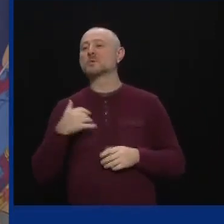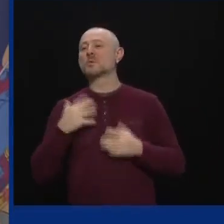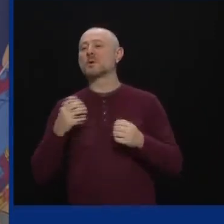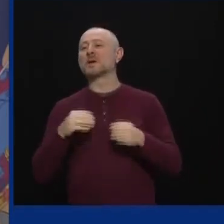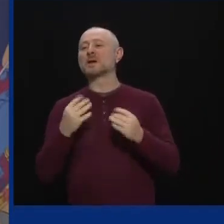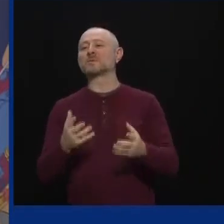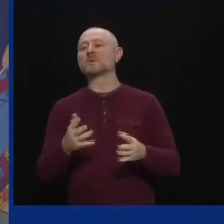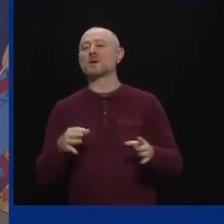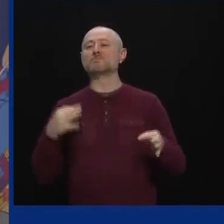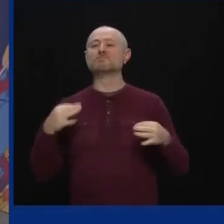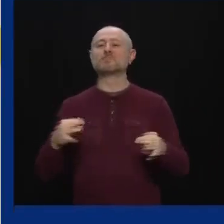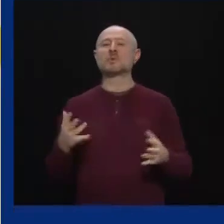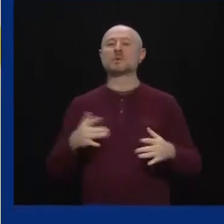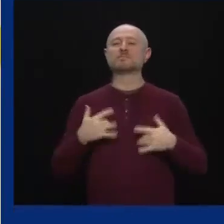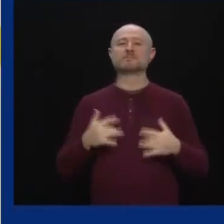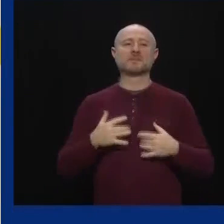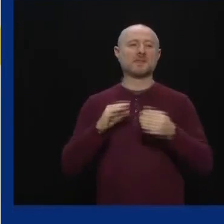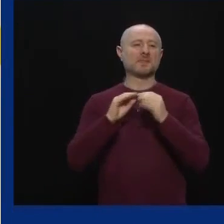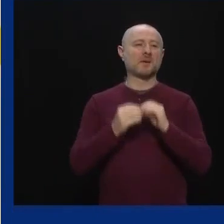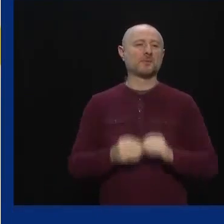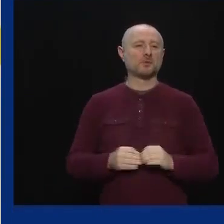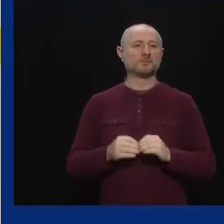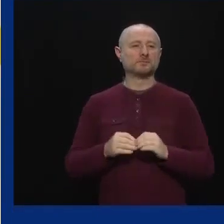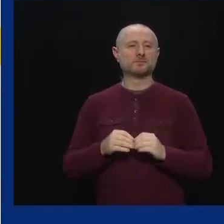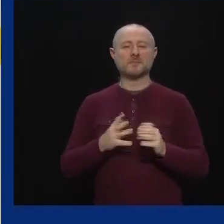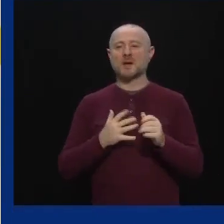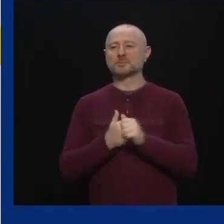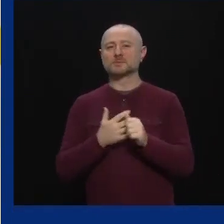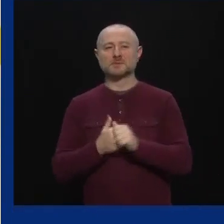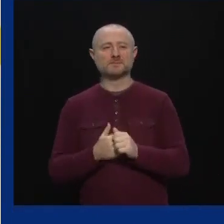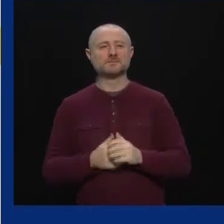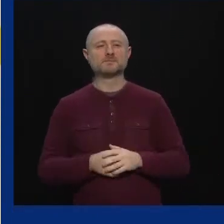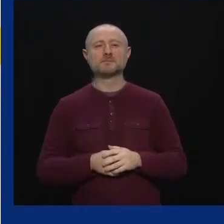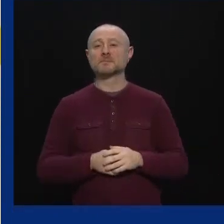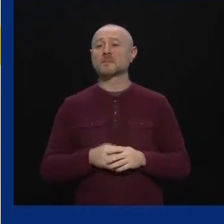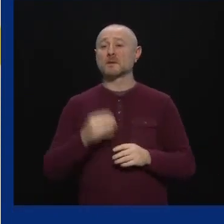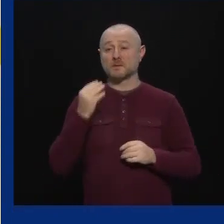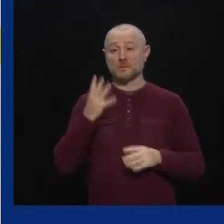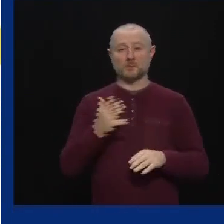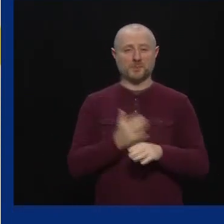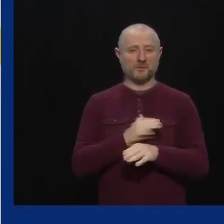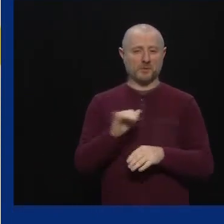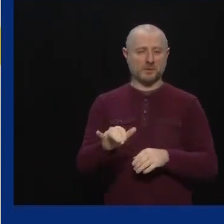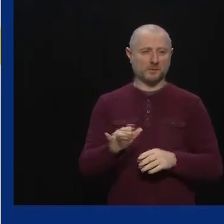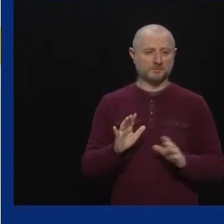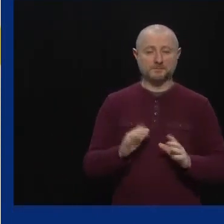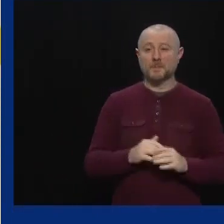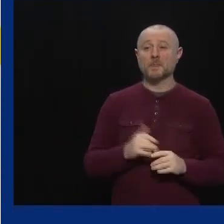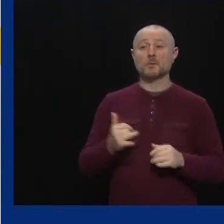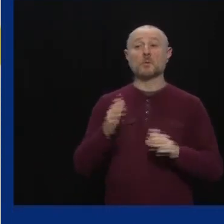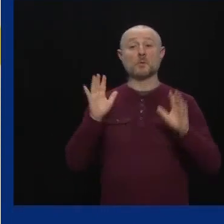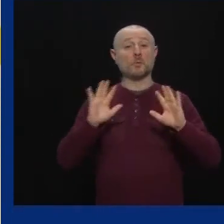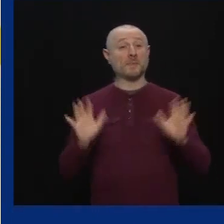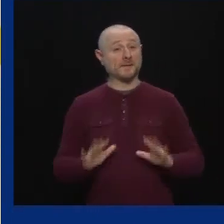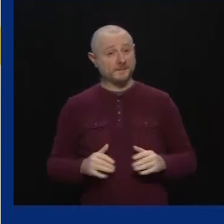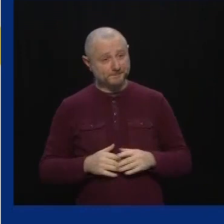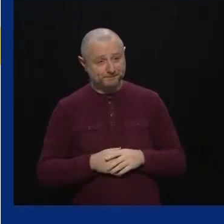HAVE THE MEDIA HAVE A CHANCE TO SEE WHAT'S GOING ON HERE SO YOU CAN PUT A SPOTLIGHT ON THIS AS WELL. BUT ALSO I JUST WANT TO GIVE AN